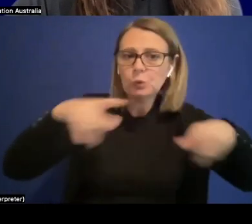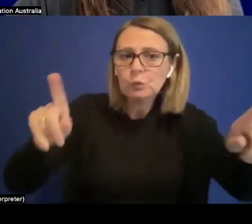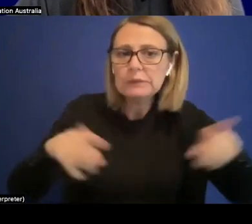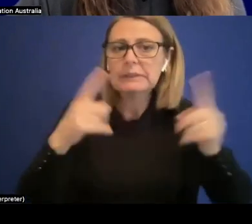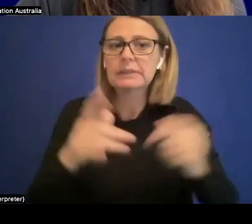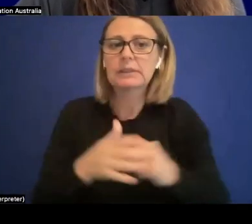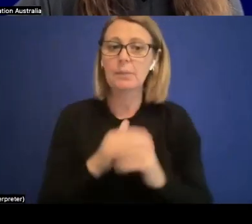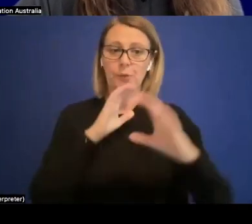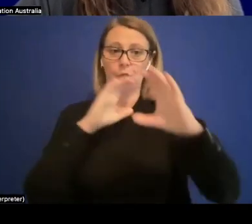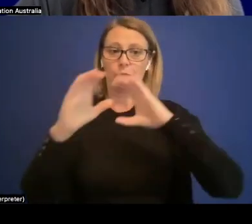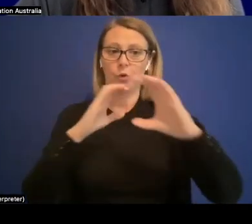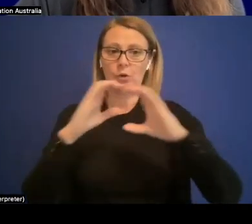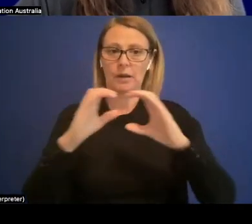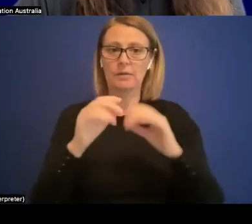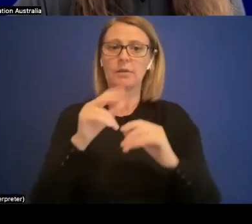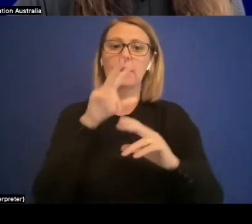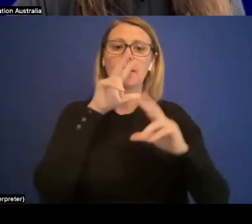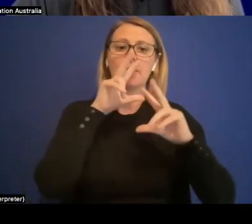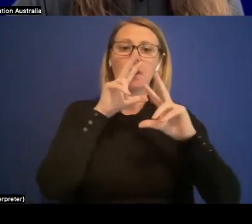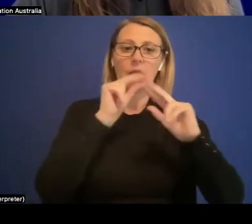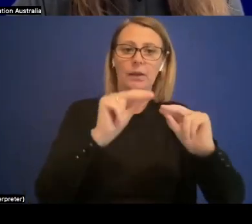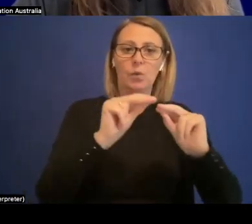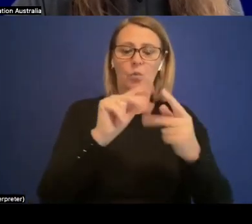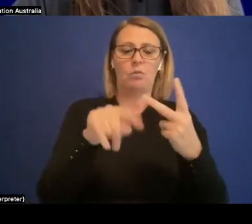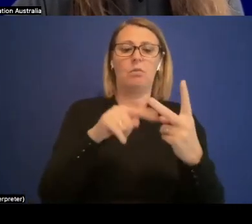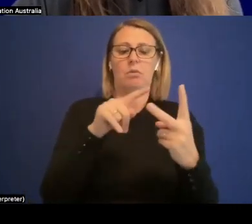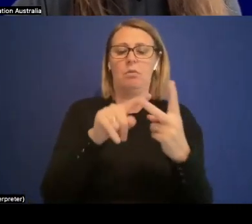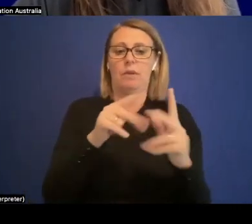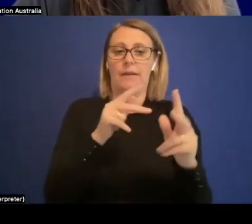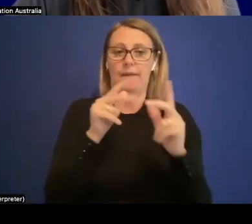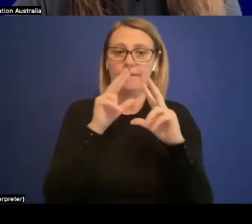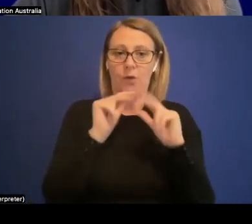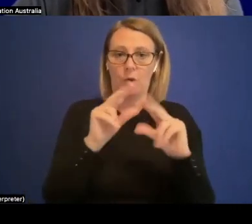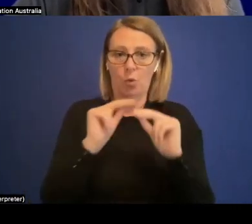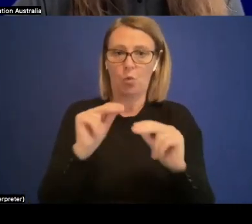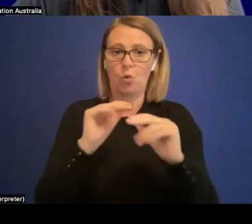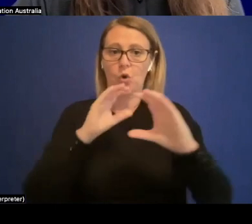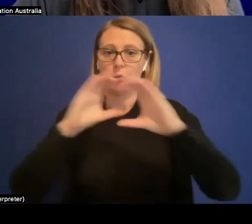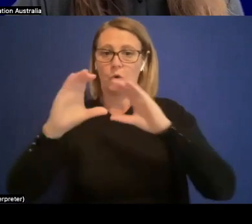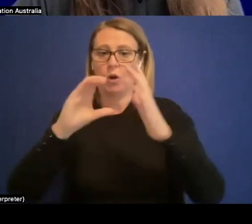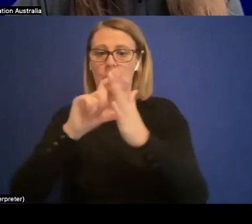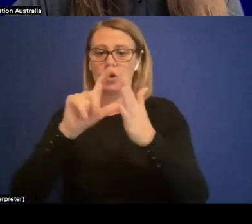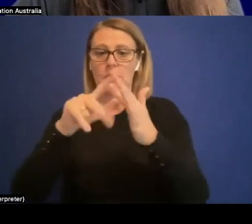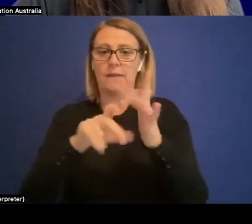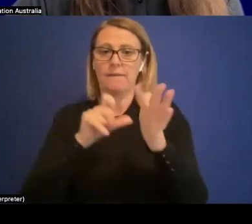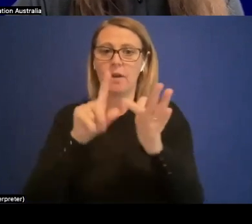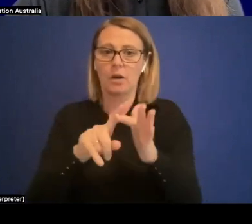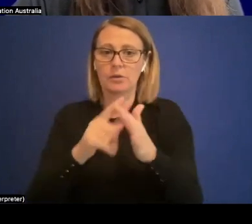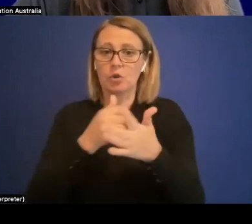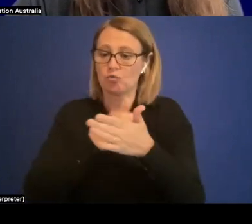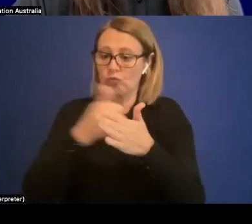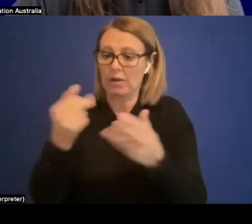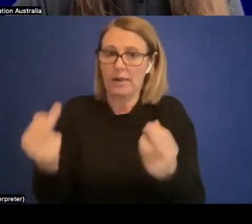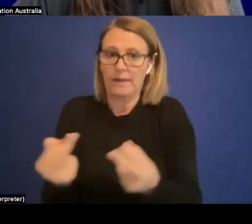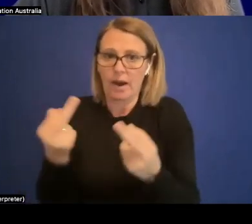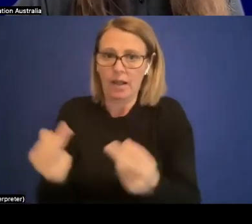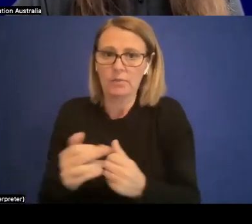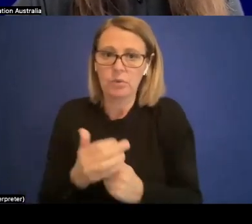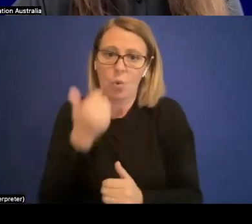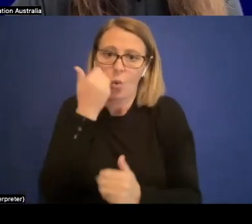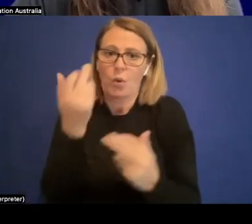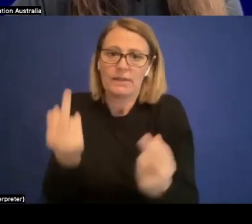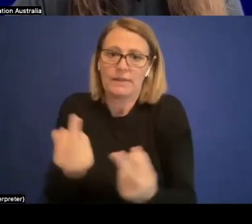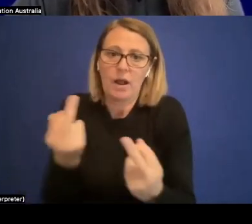was bilingual verbal. The communication device was regularly available, pretty much always available,